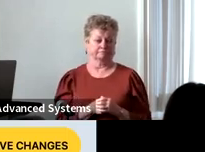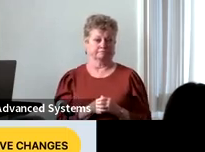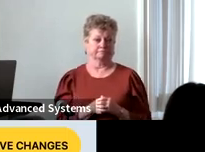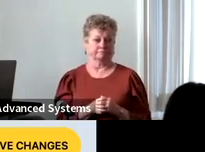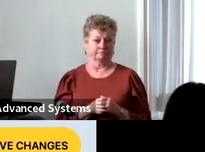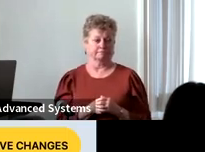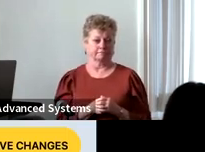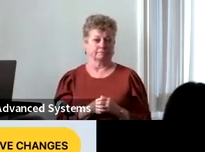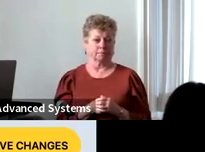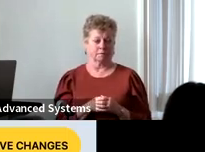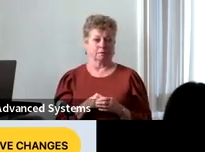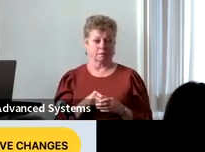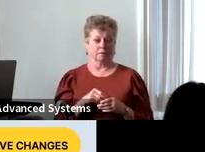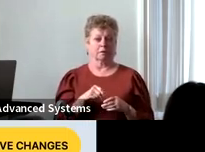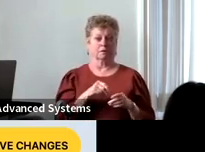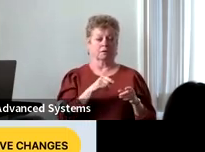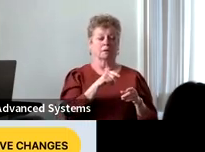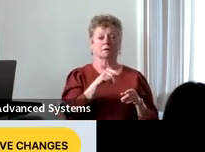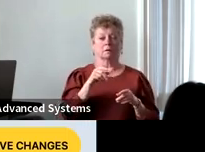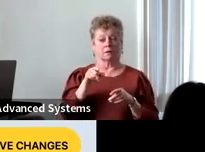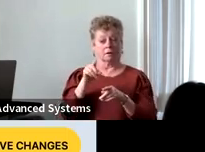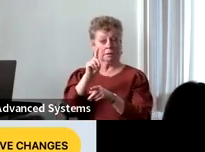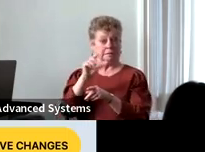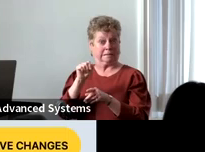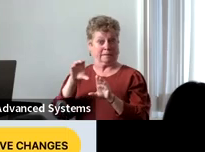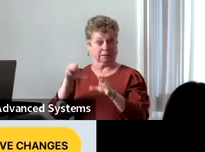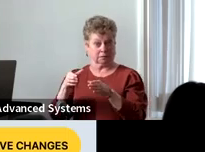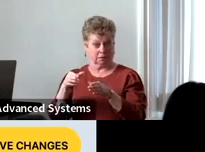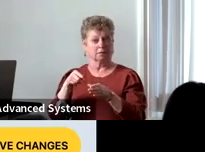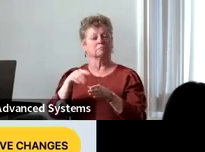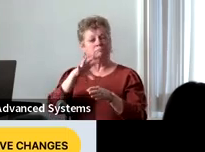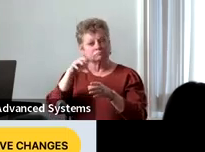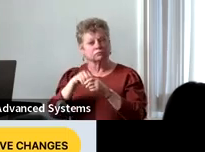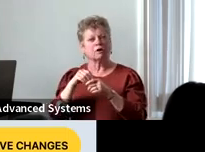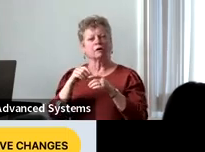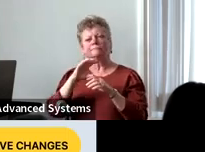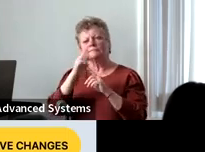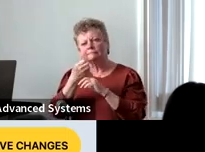HRM residents with disabilities still engage in environmentally friendly practices,